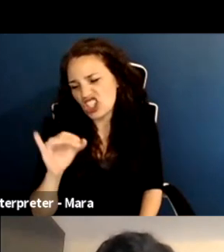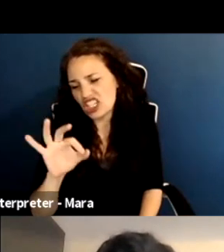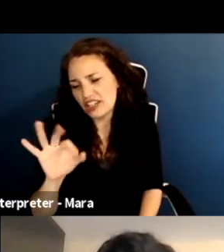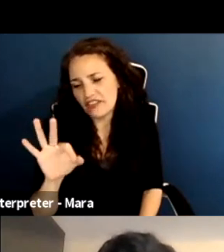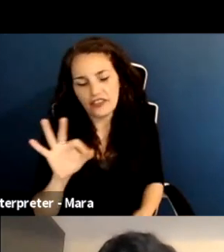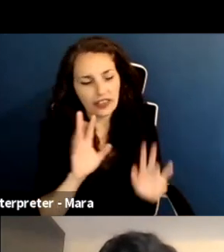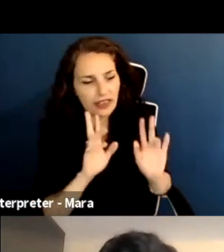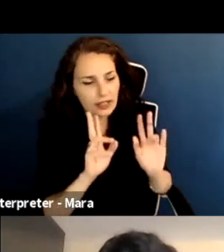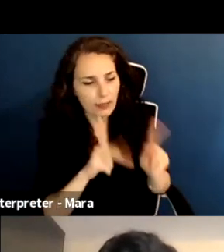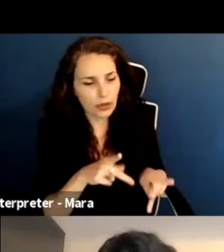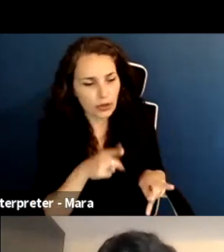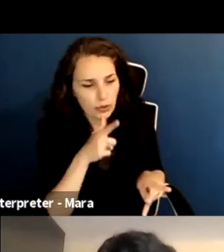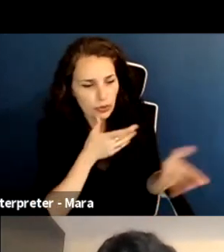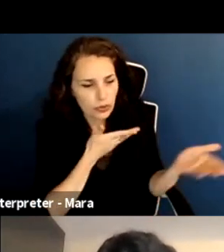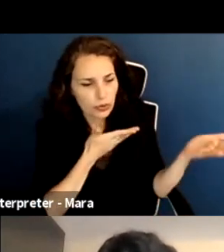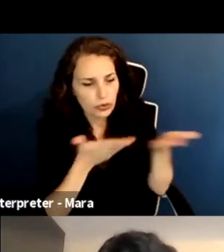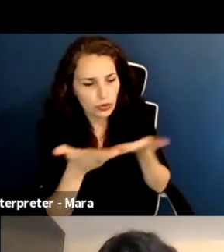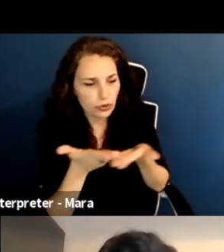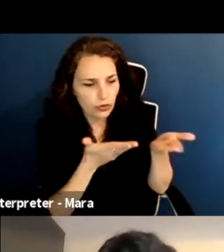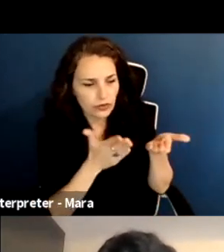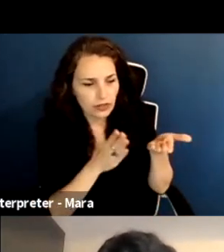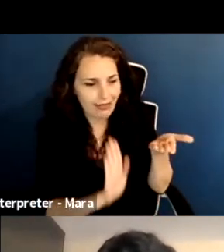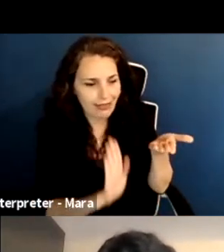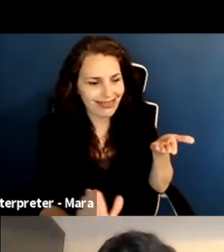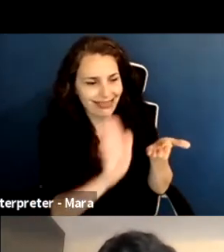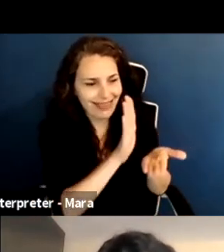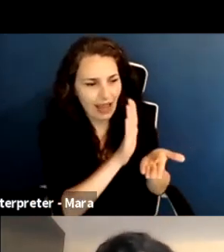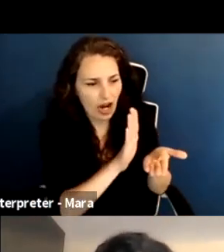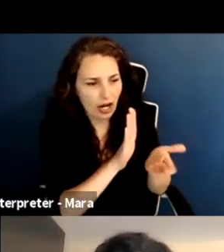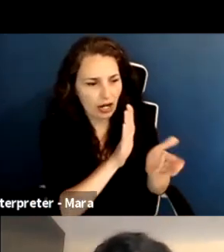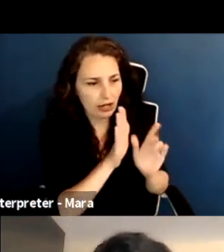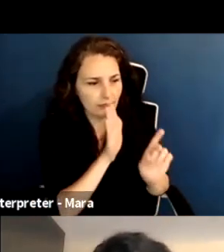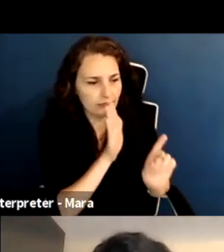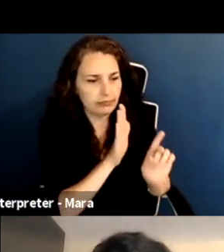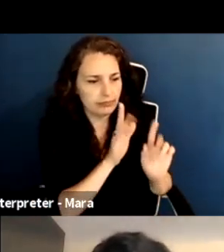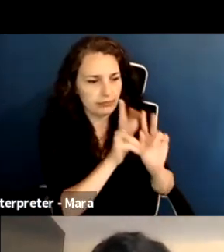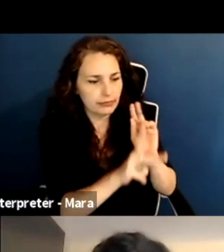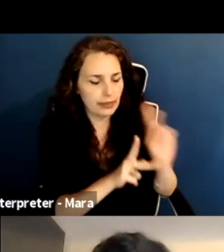It's a calling and you need to love your people